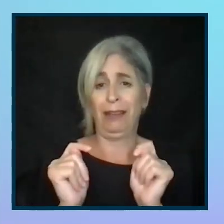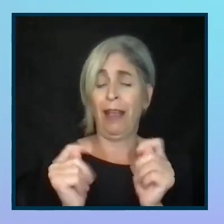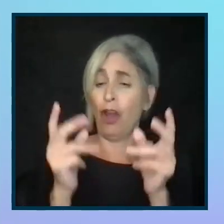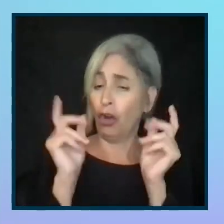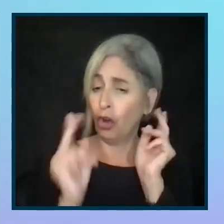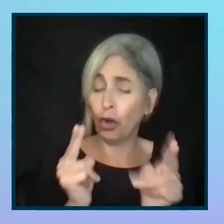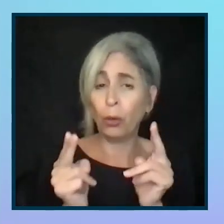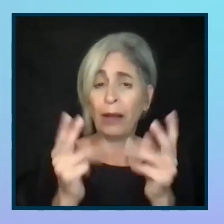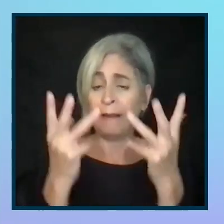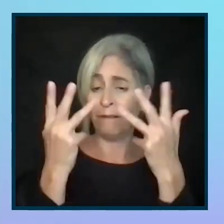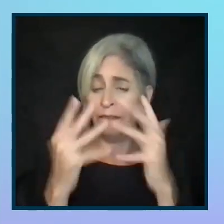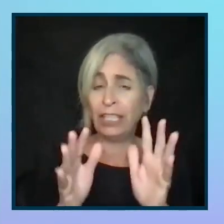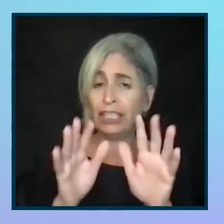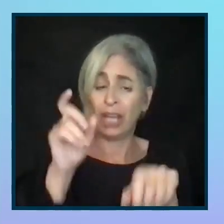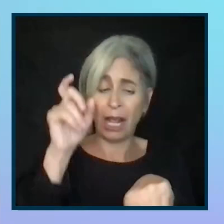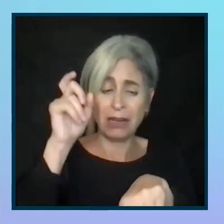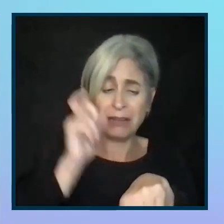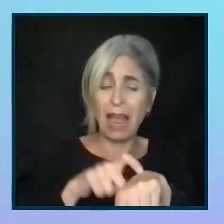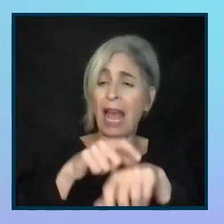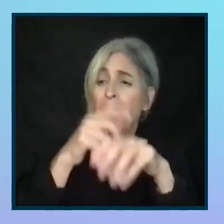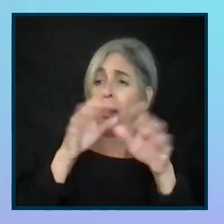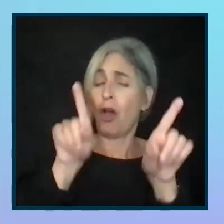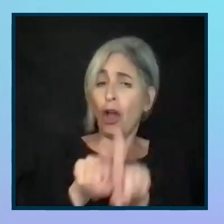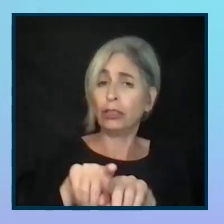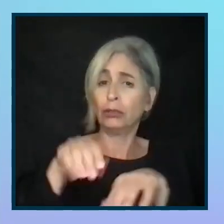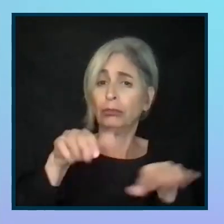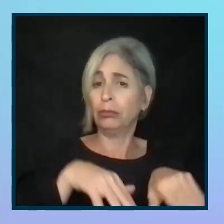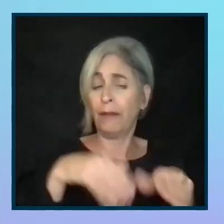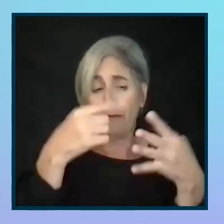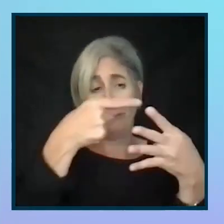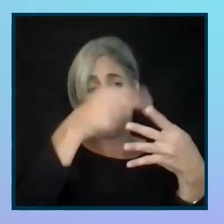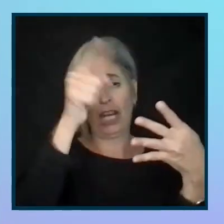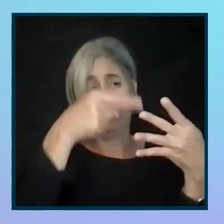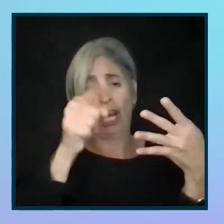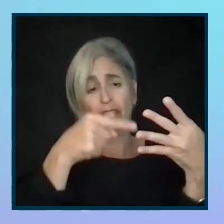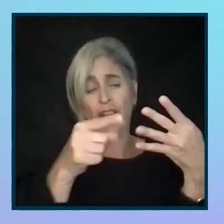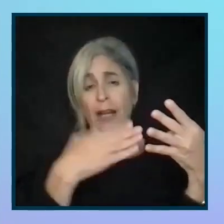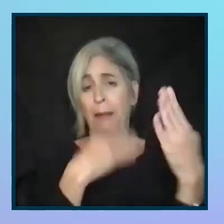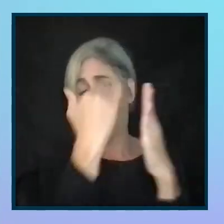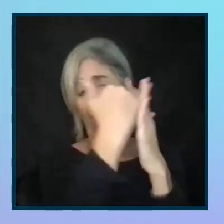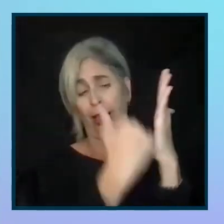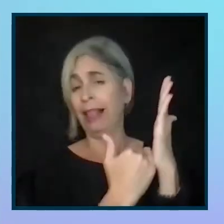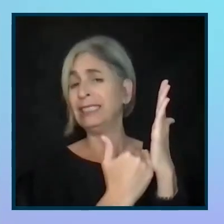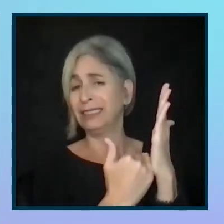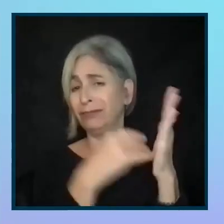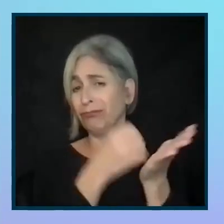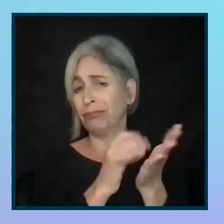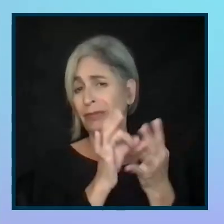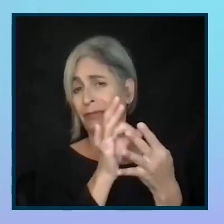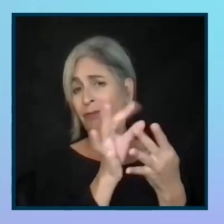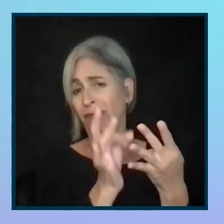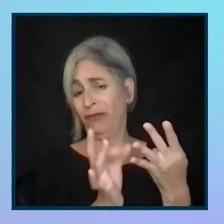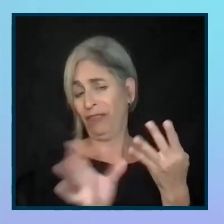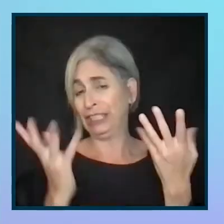and getting them done on time, and getting them off my to-do list. And so if you come to me with another task